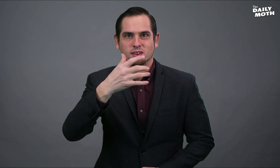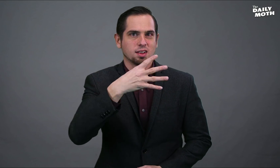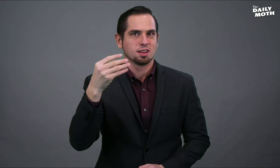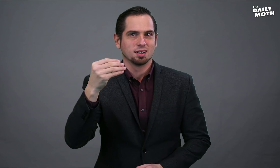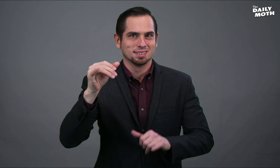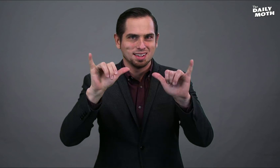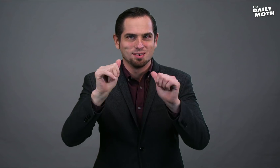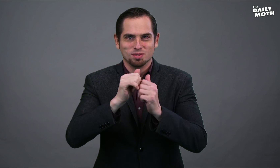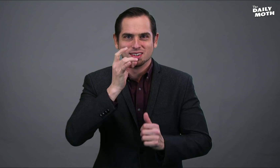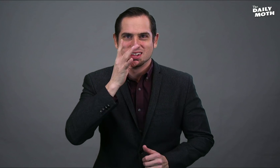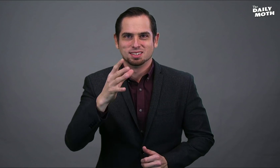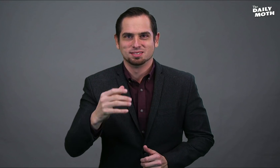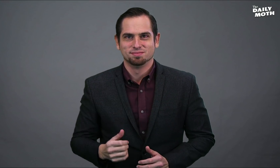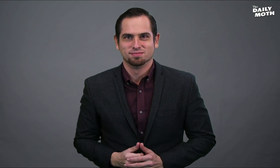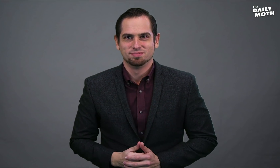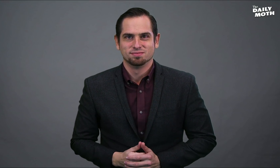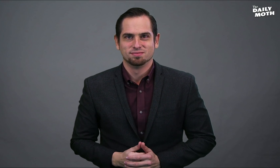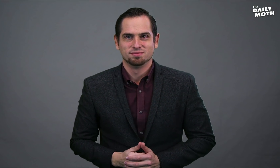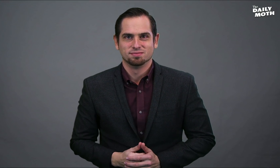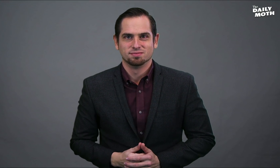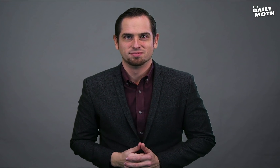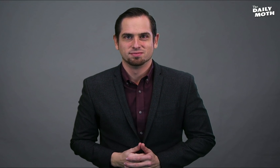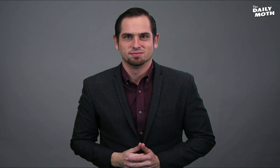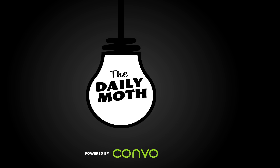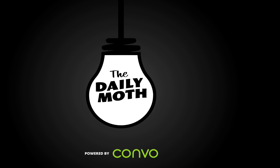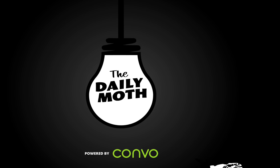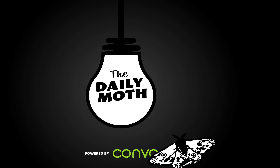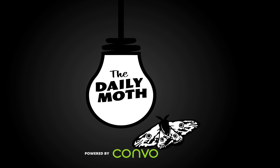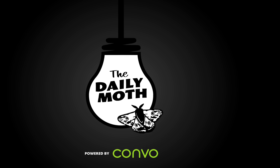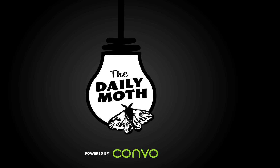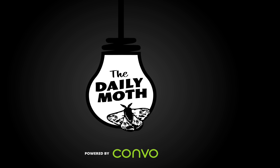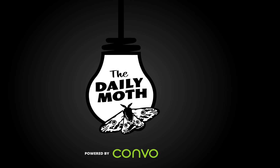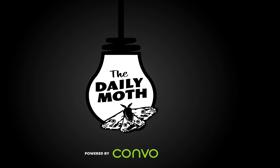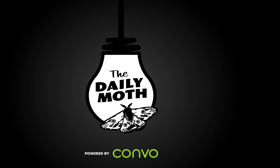for health insurance a year and that Medicare for All would save